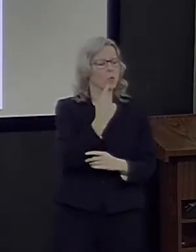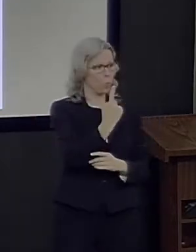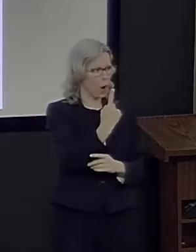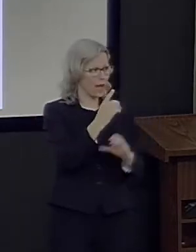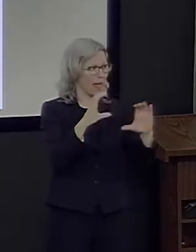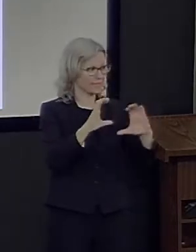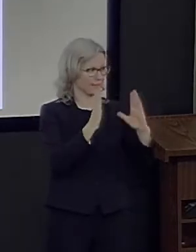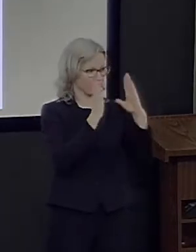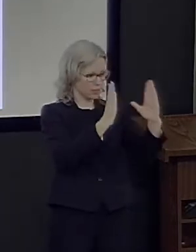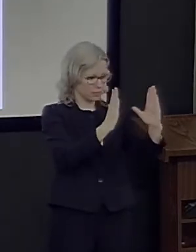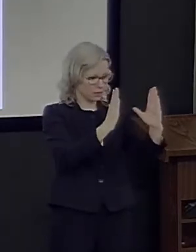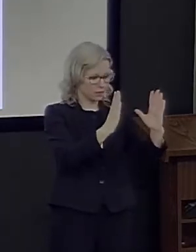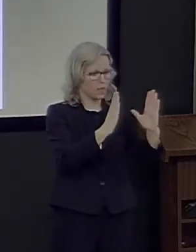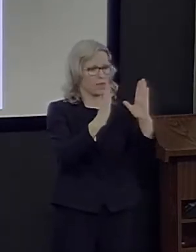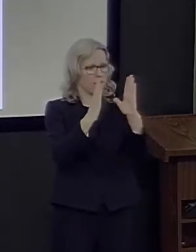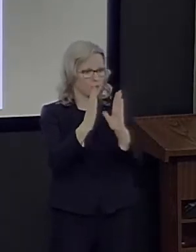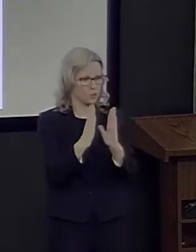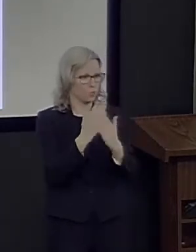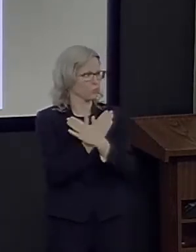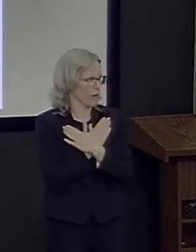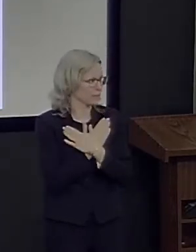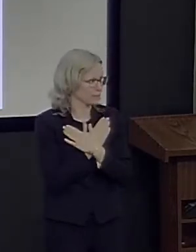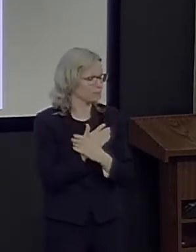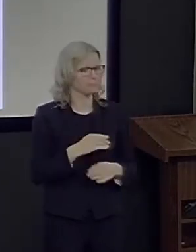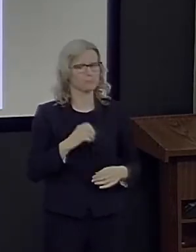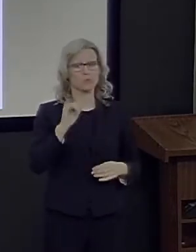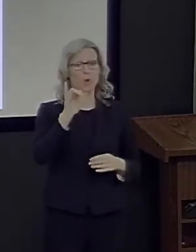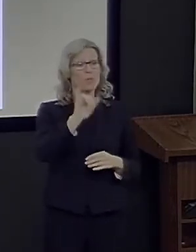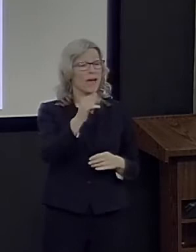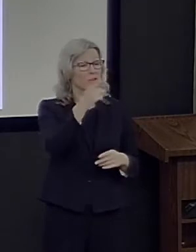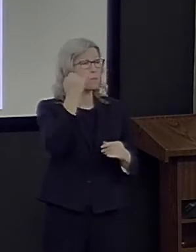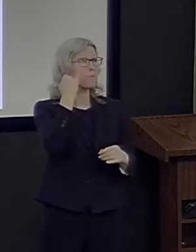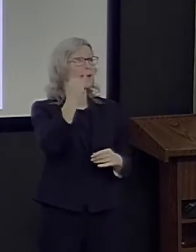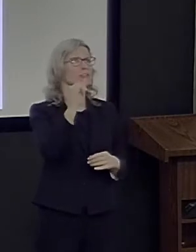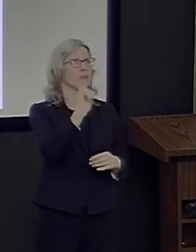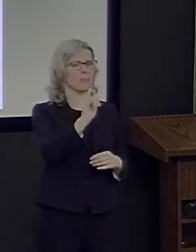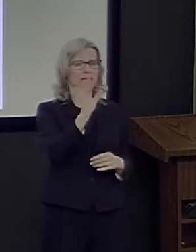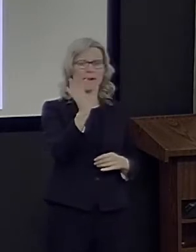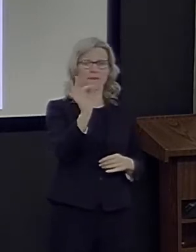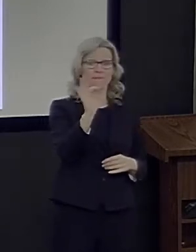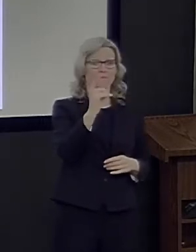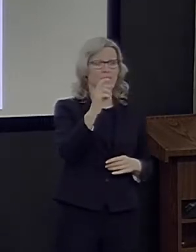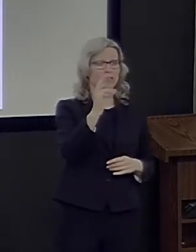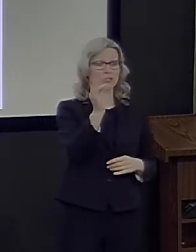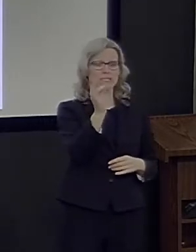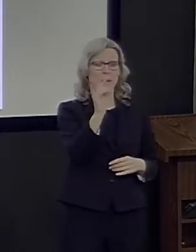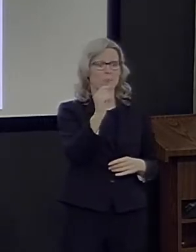And so you can imagine the finger thumb tapping data that I showed you is a nice proxy for this.